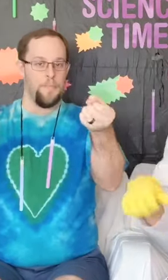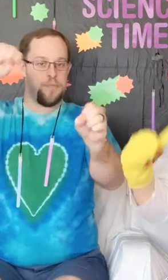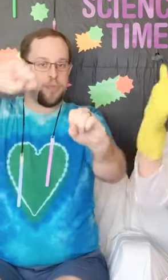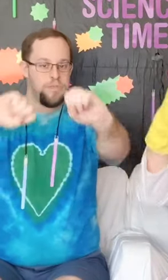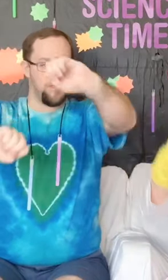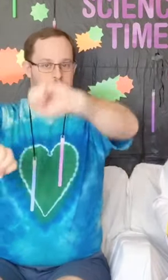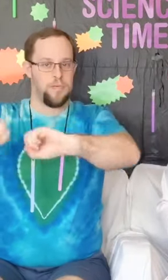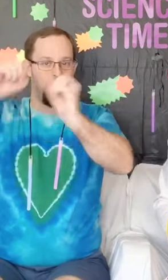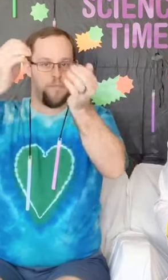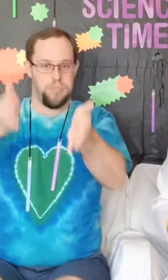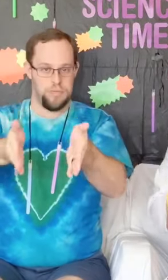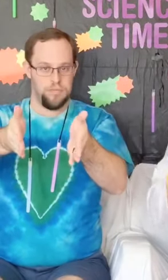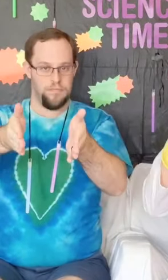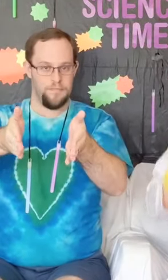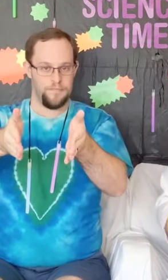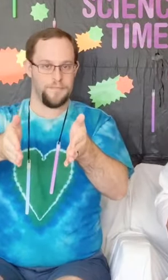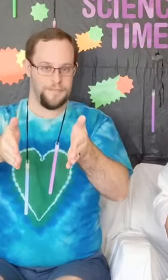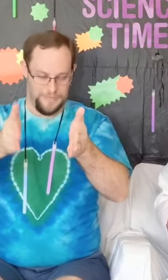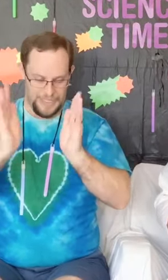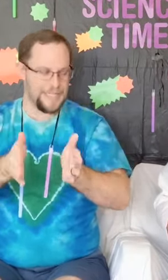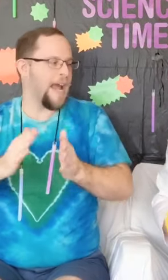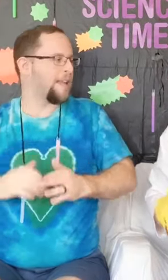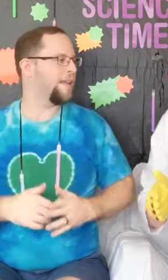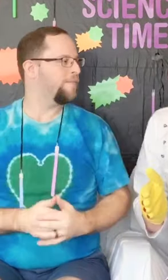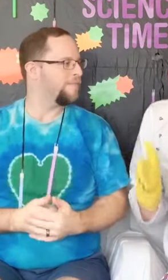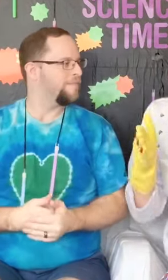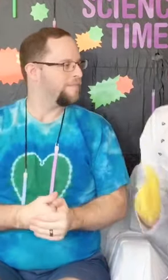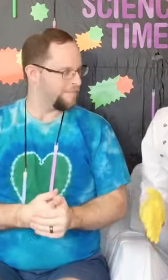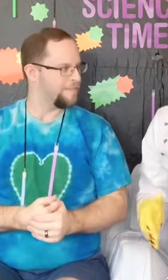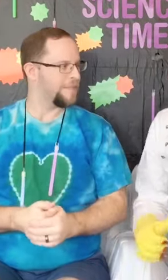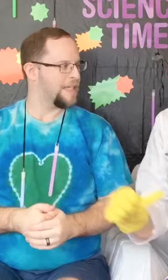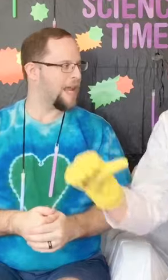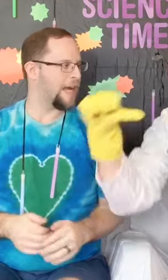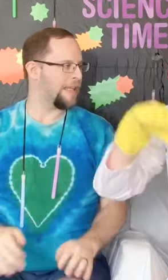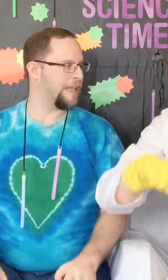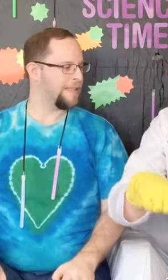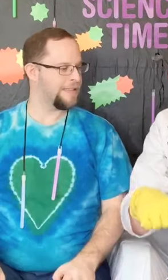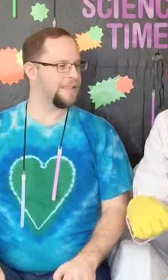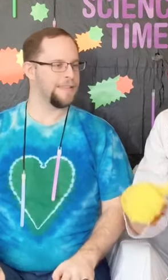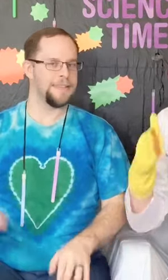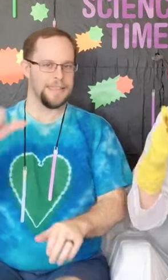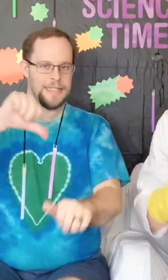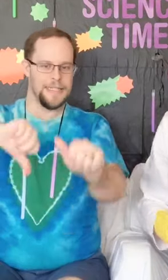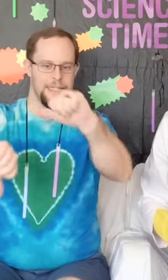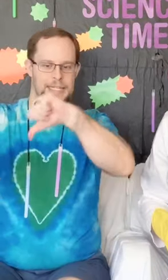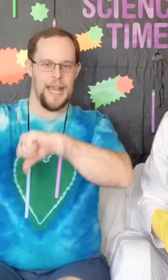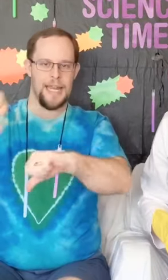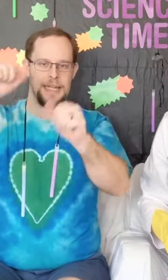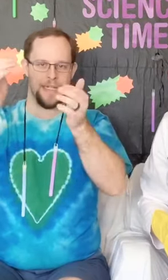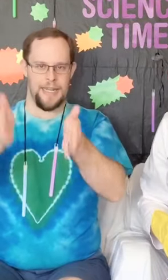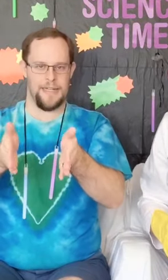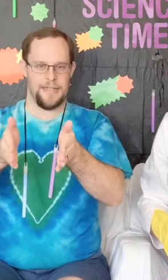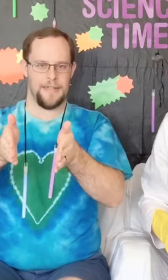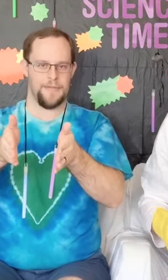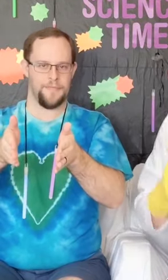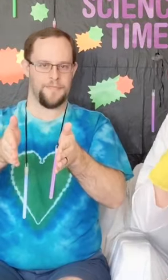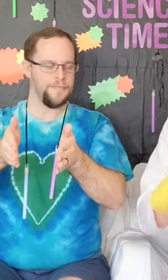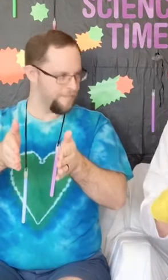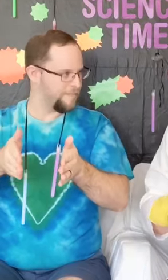"scientist." Because this is "person." AARON: Exactly. CALI: You say "person." AARON: "Scientist." CALI: Perfect.